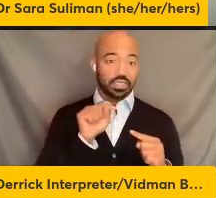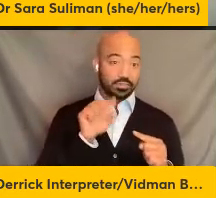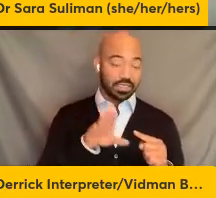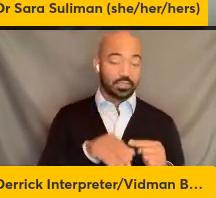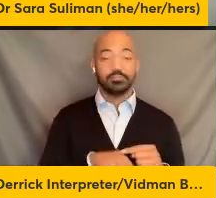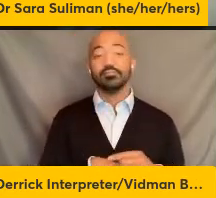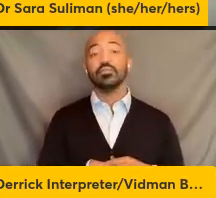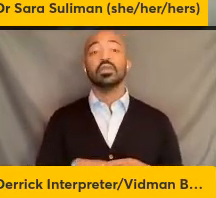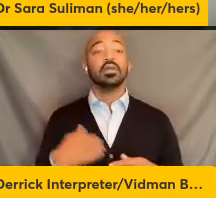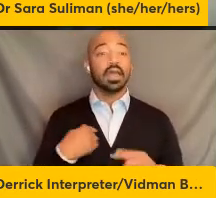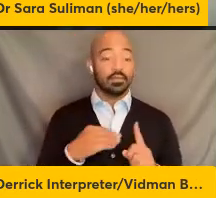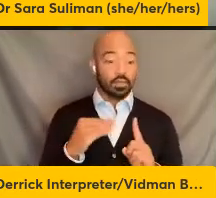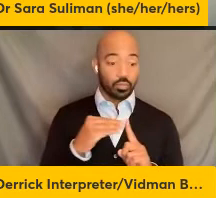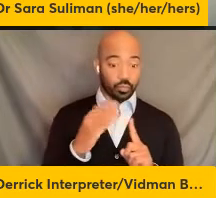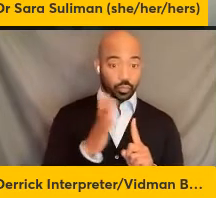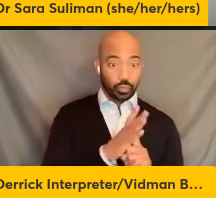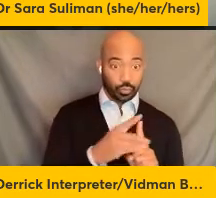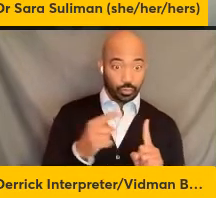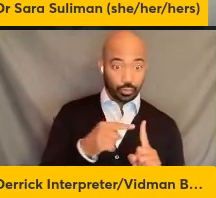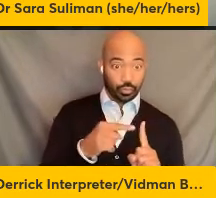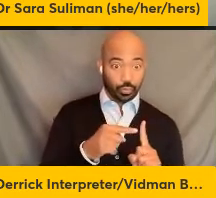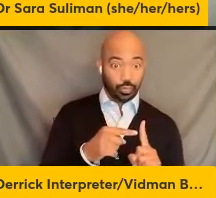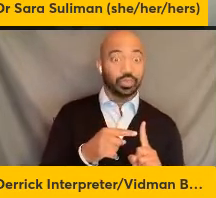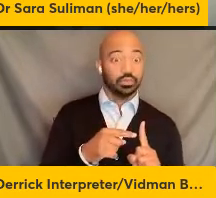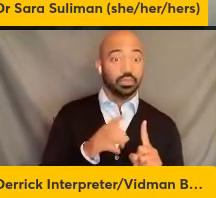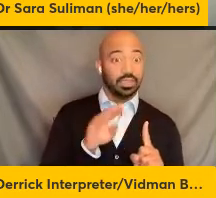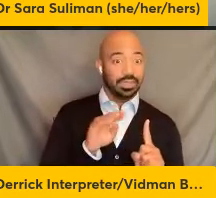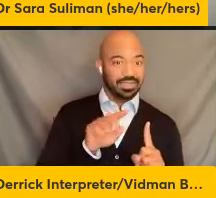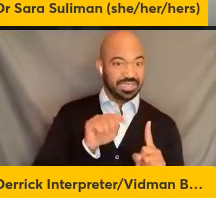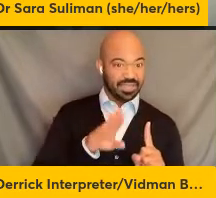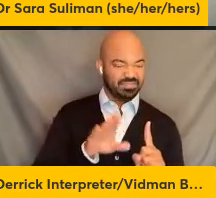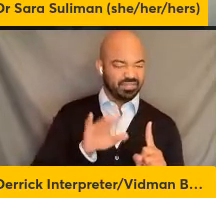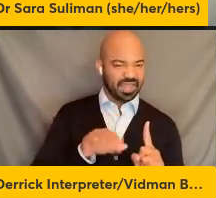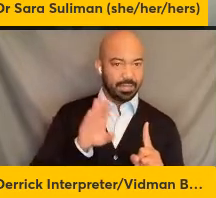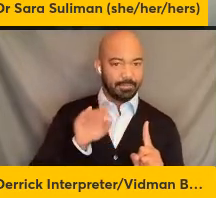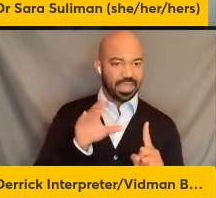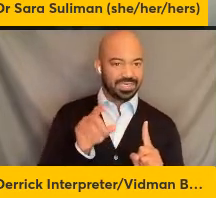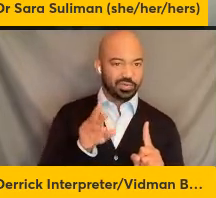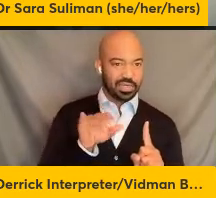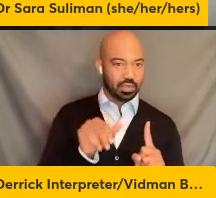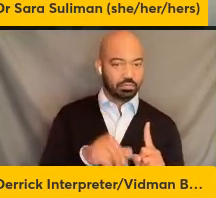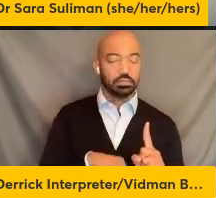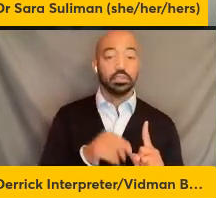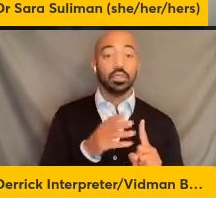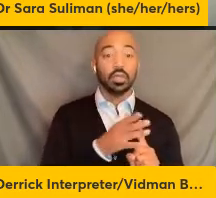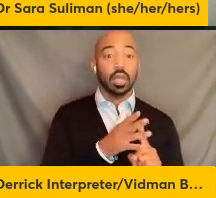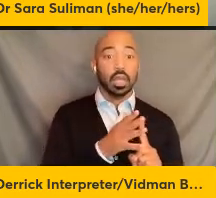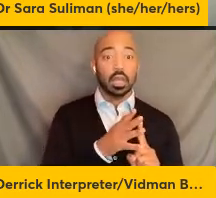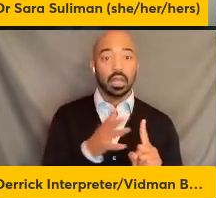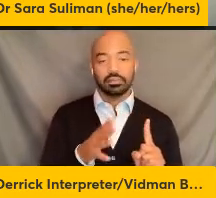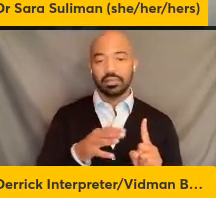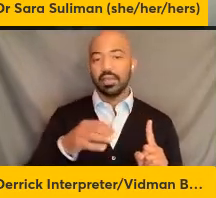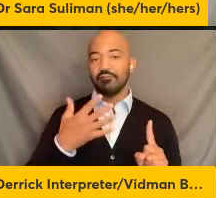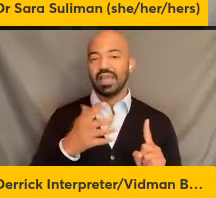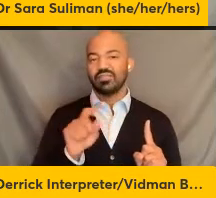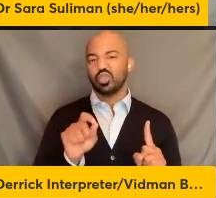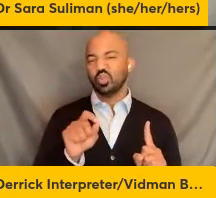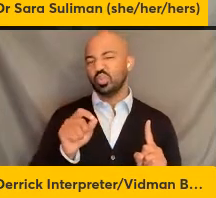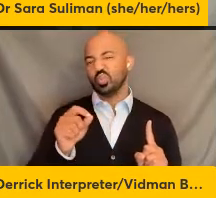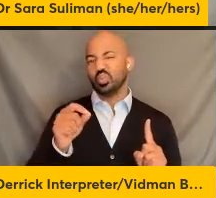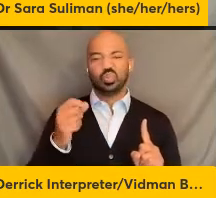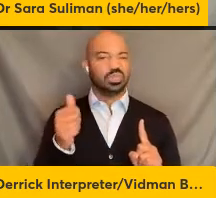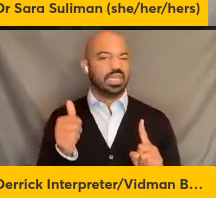to the bacterium, MTB, and the estimate is that individually, five to 10% of individuals who have been exposed to MTB have a